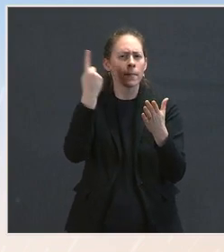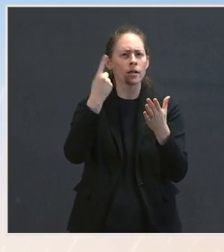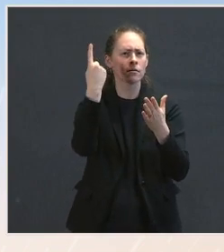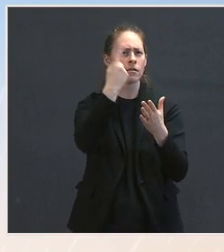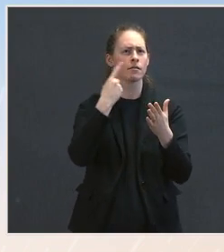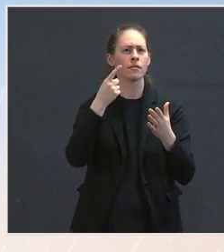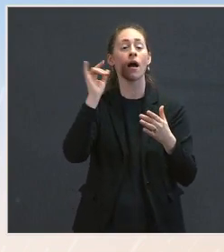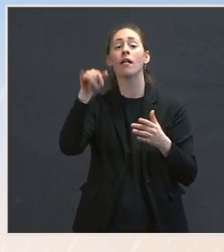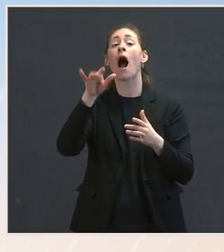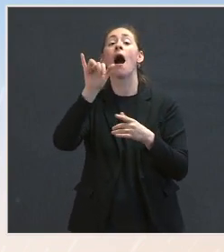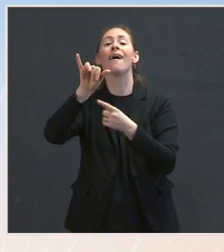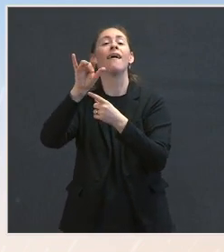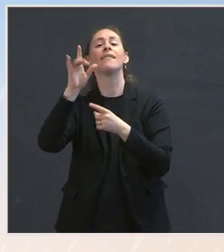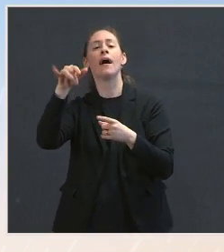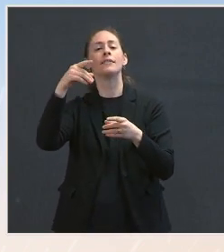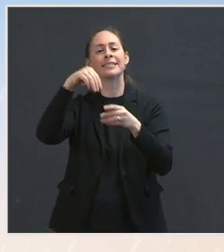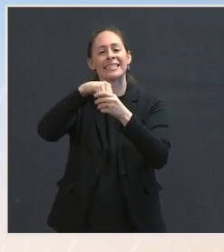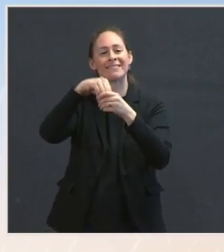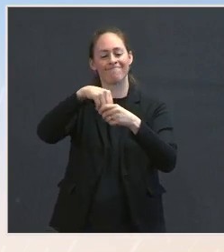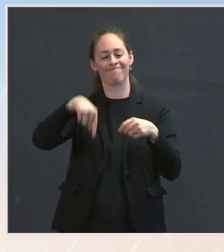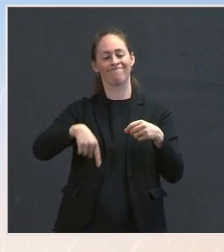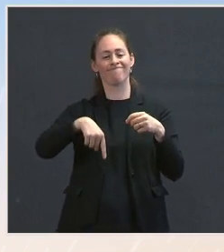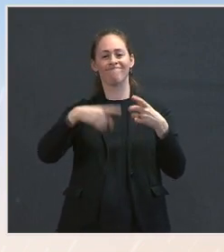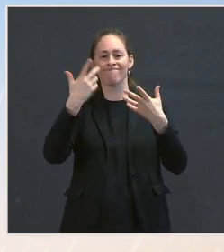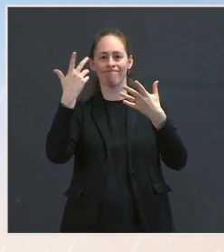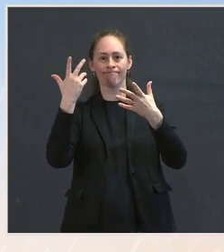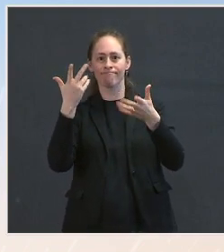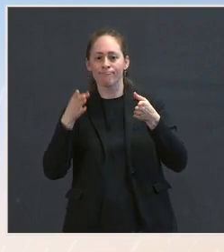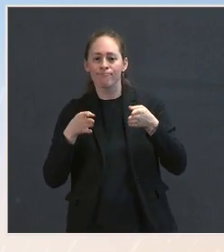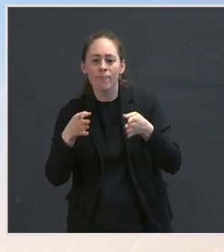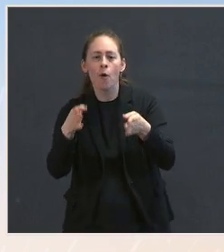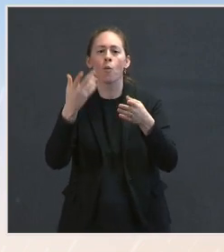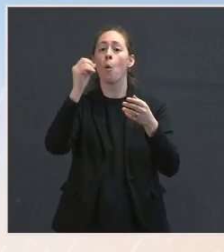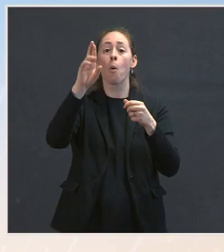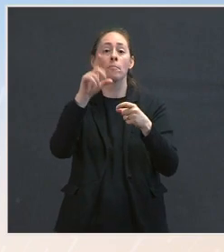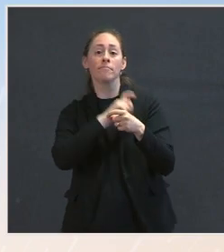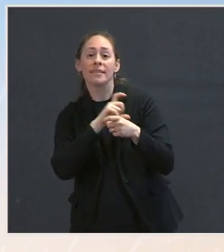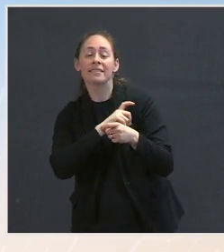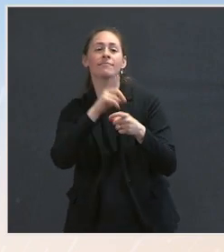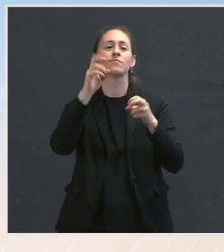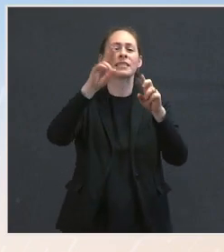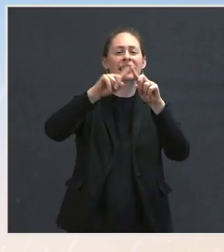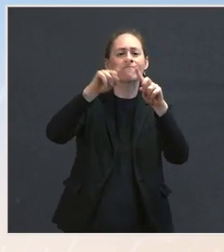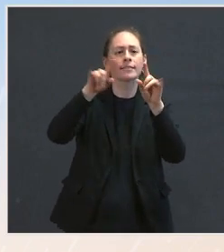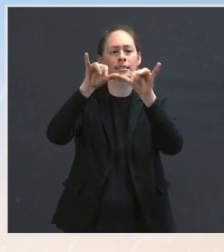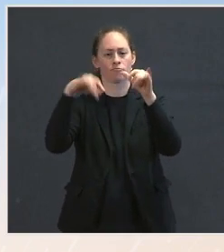to decide how it would pass. Well, let me first say that our focus is on the American Rescue Plan.